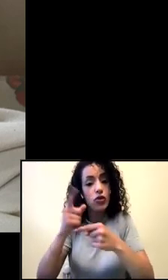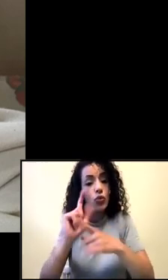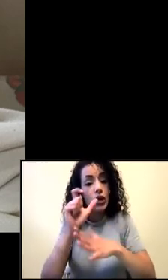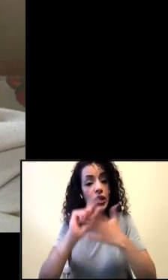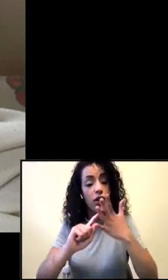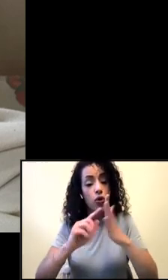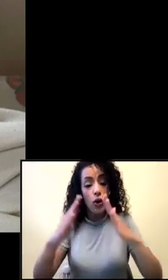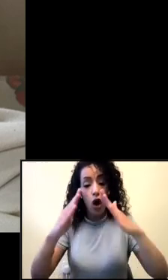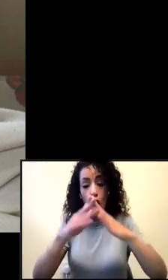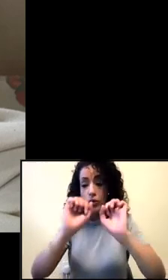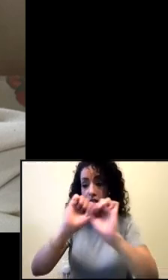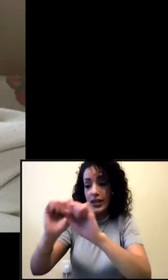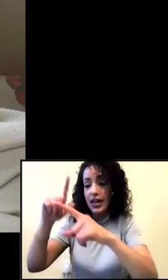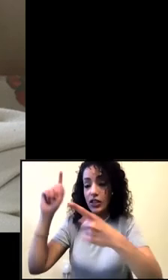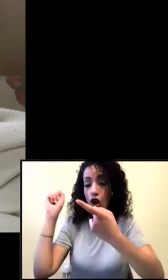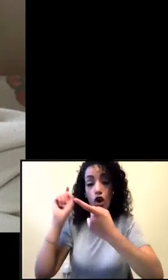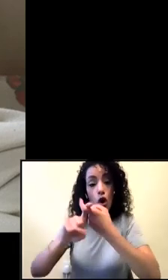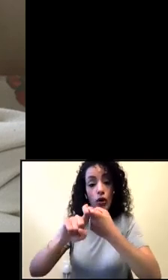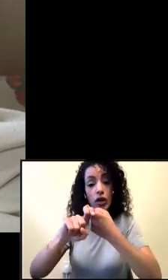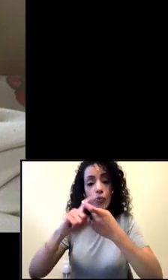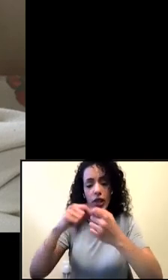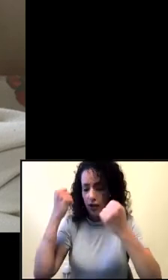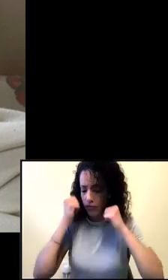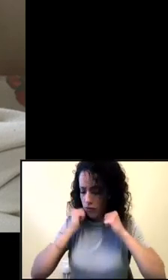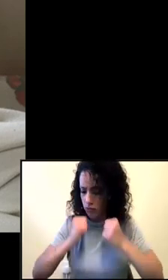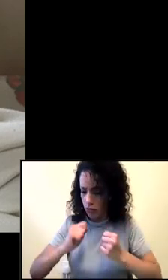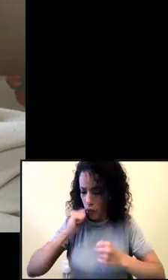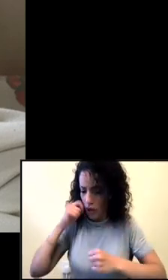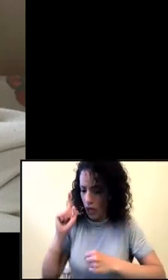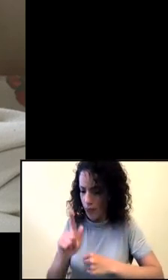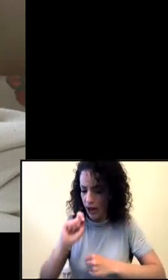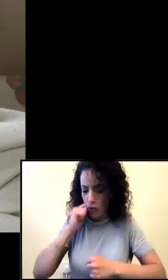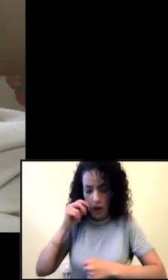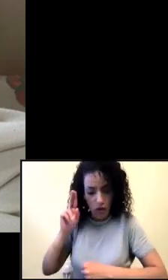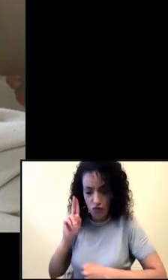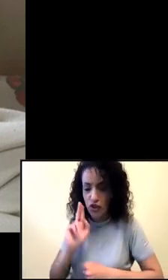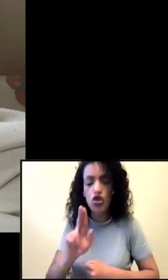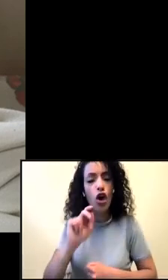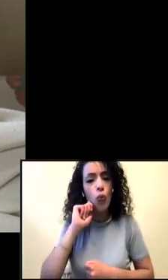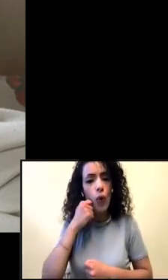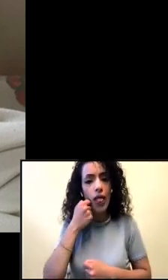the assurance that we will come back we will return. And so as a result people all over